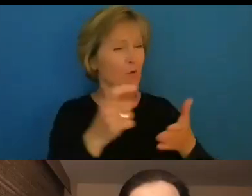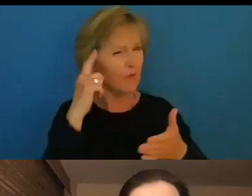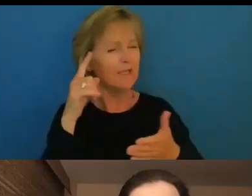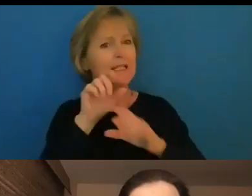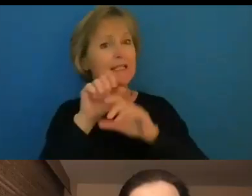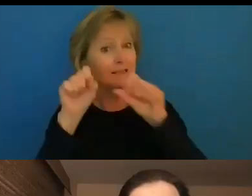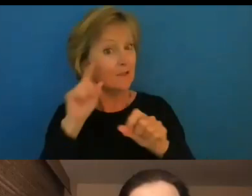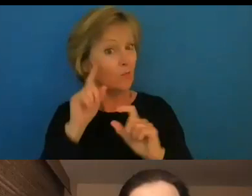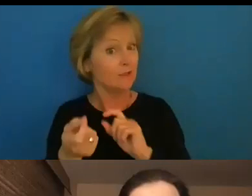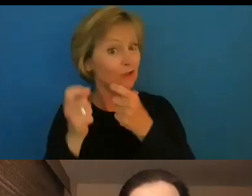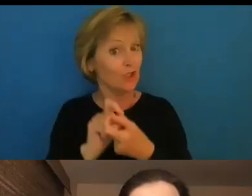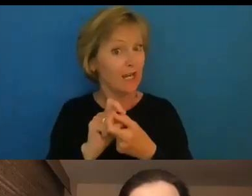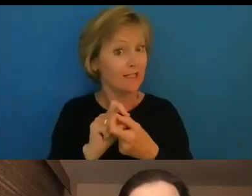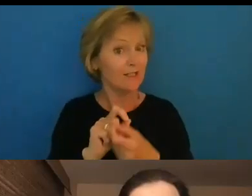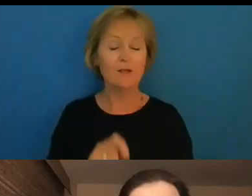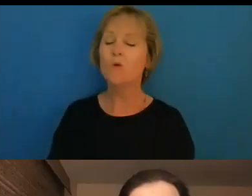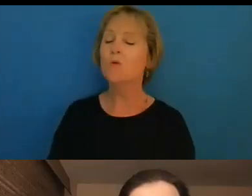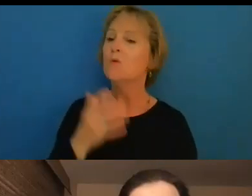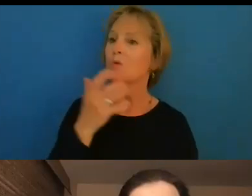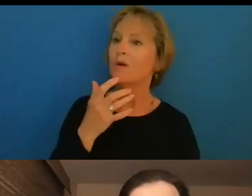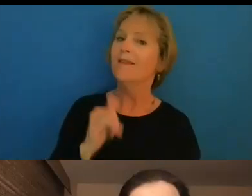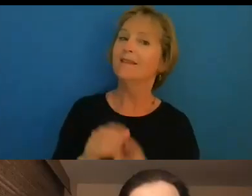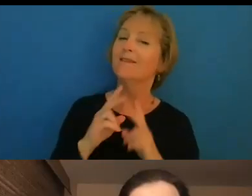That's a very interesting question I'm glad you asked.